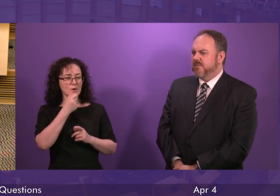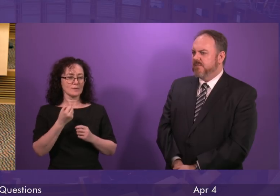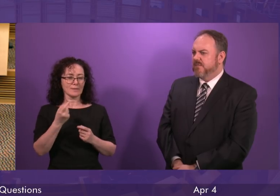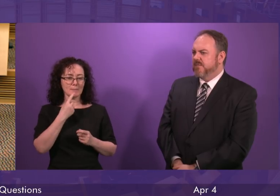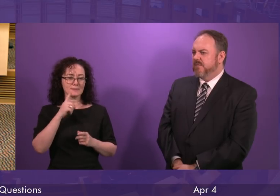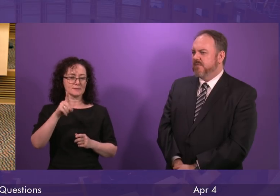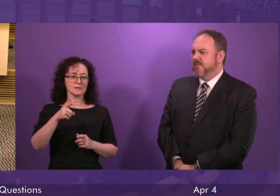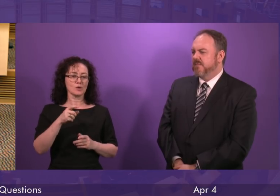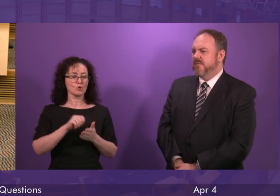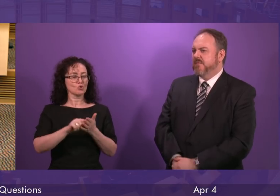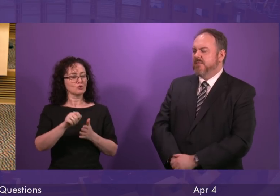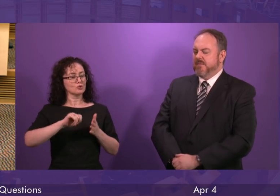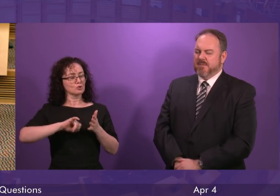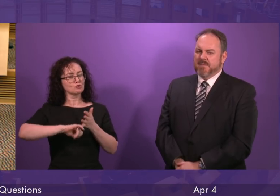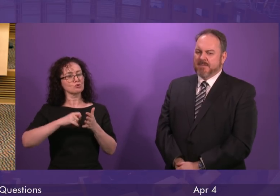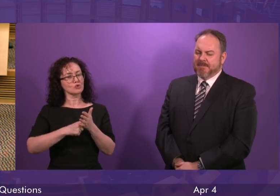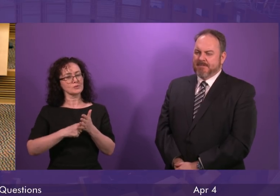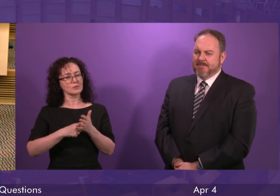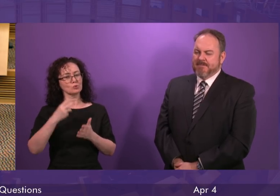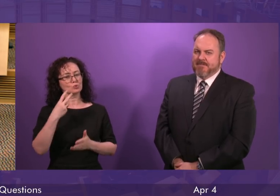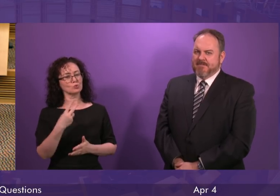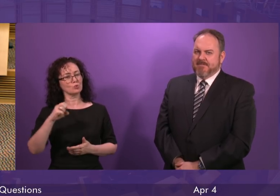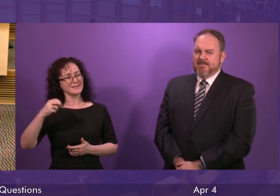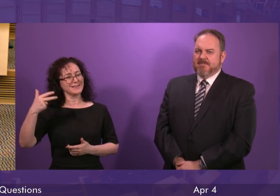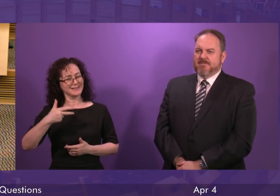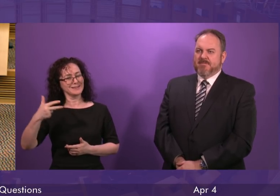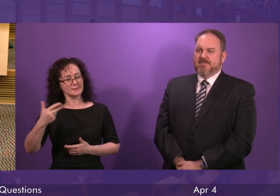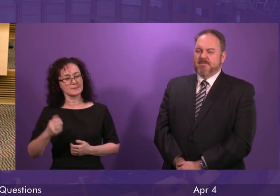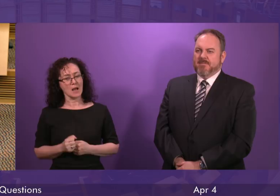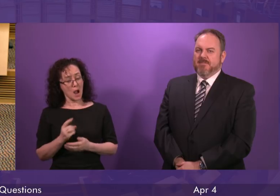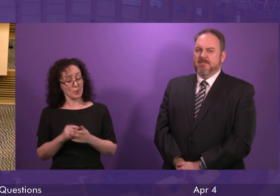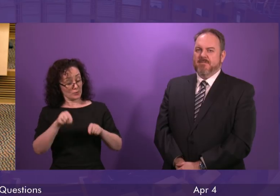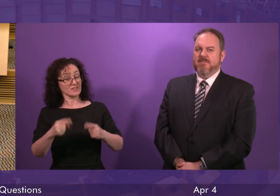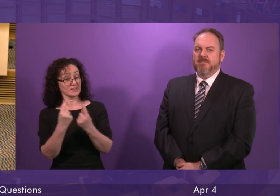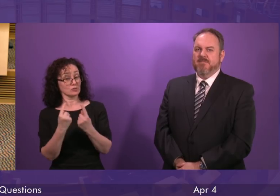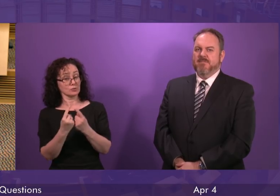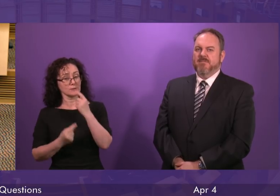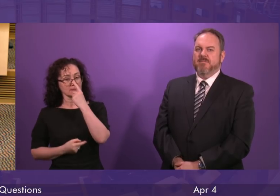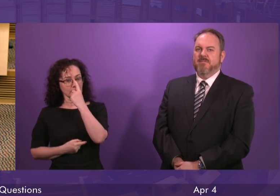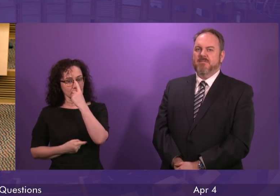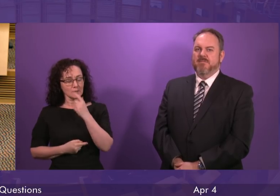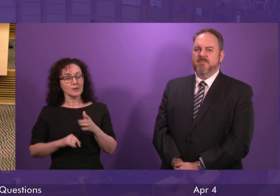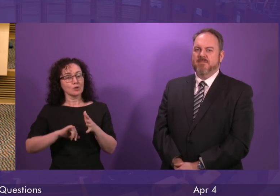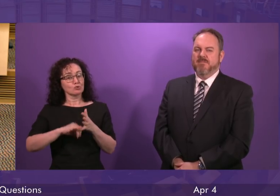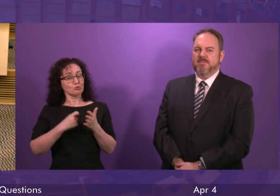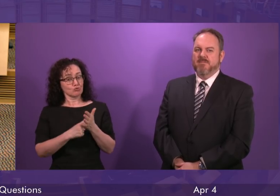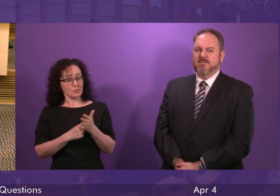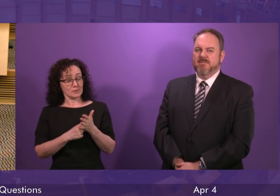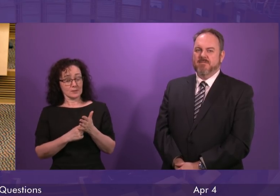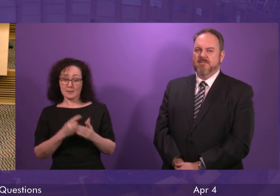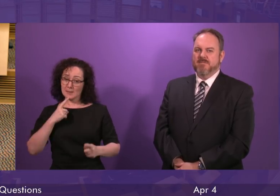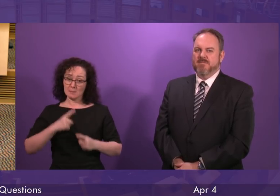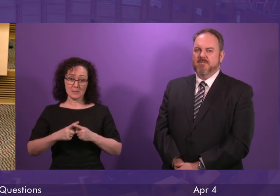then health secretary, Shona Robison, about the issue. Shona Robison immediately arranged